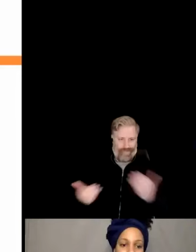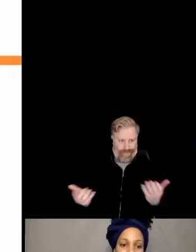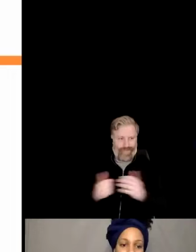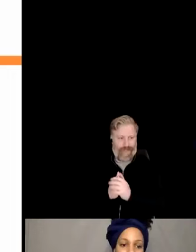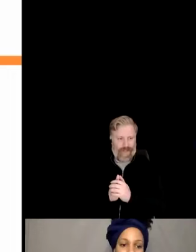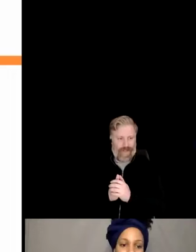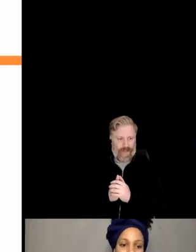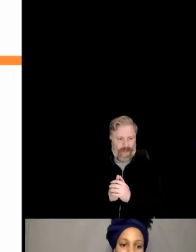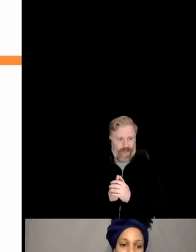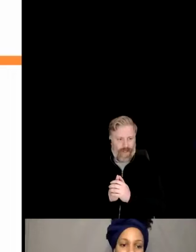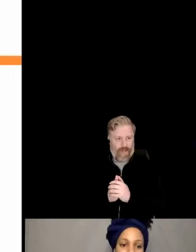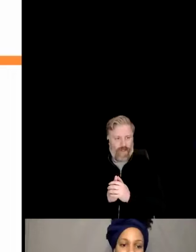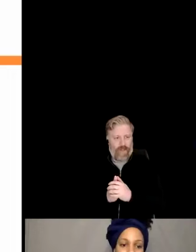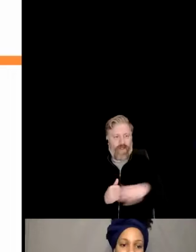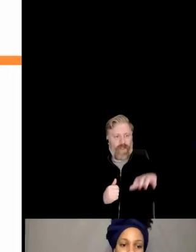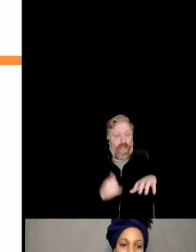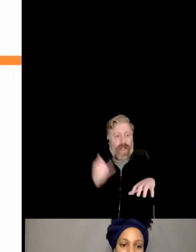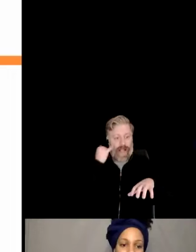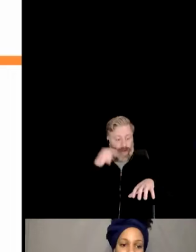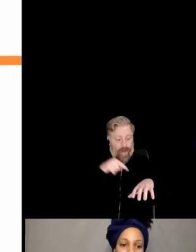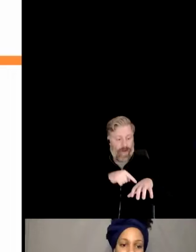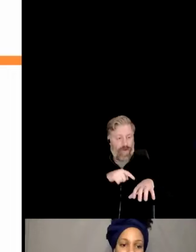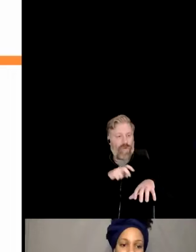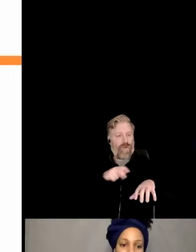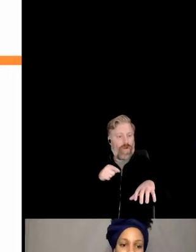are ineligible. Travel expenses to or from Minnesota are ineligible,